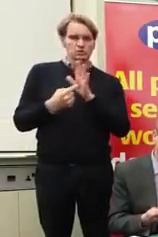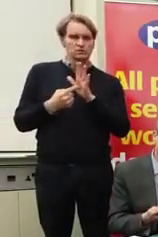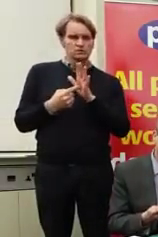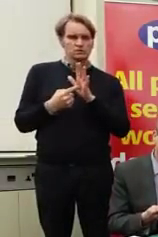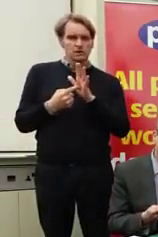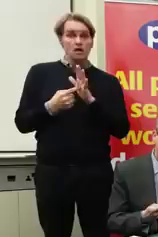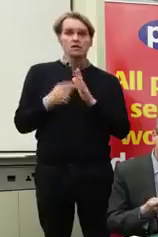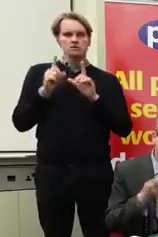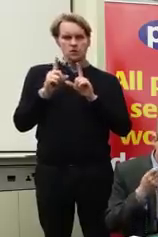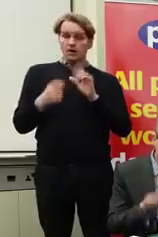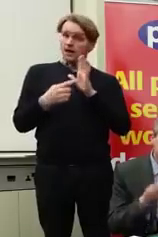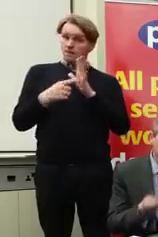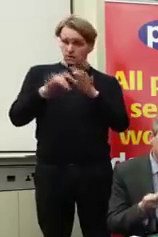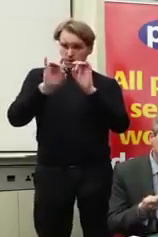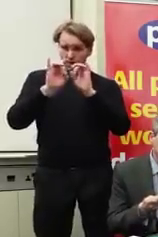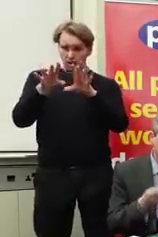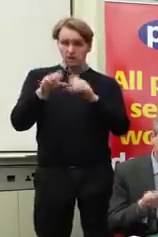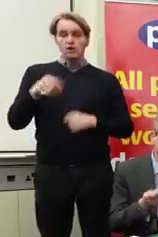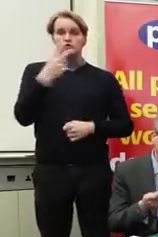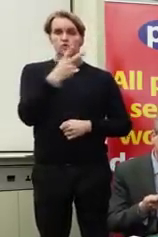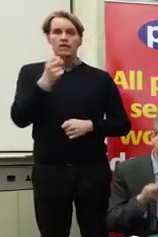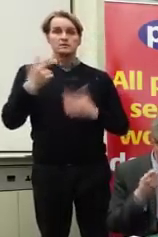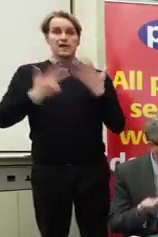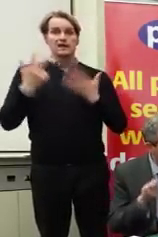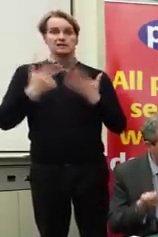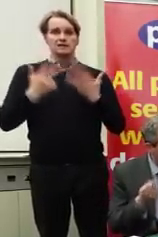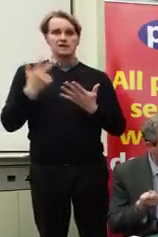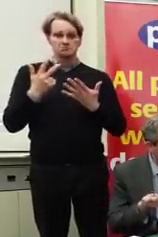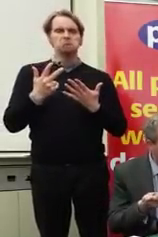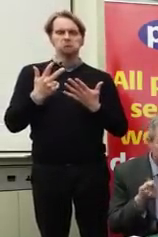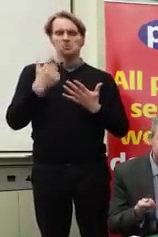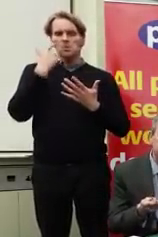across is this is the year where we think we can actually make real advances